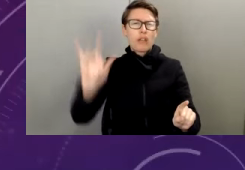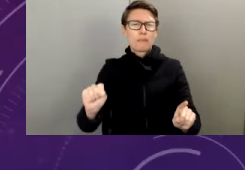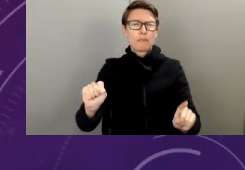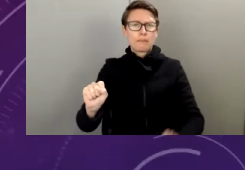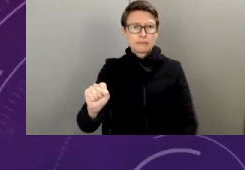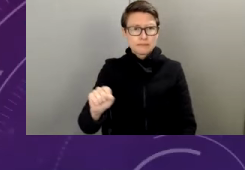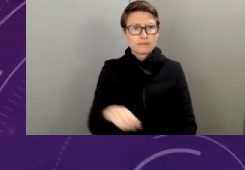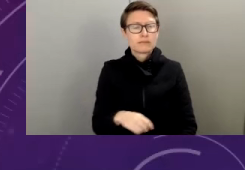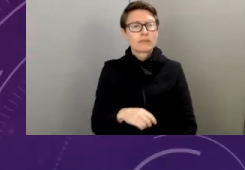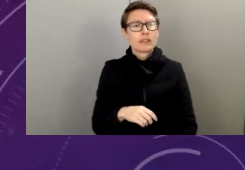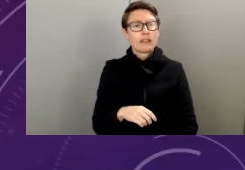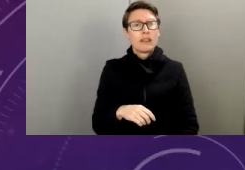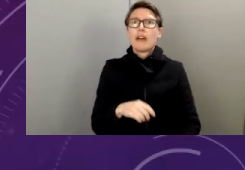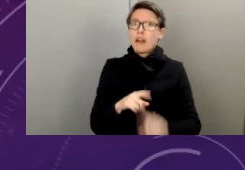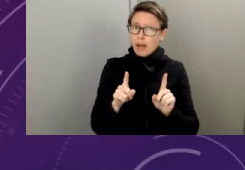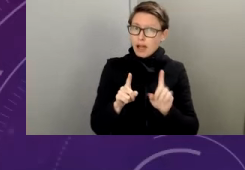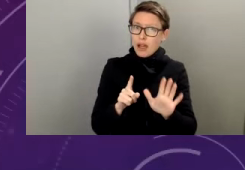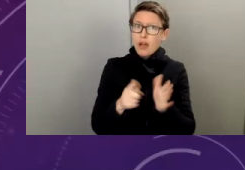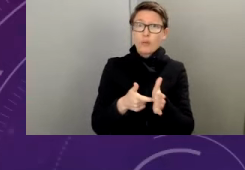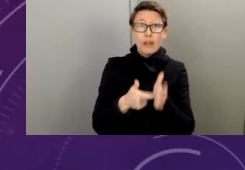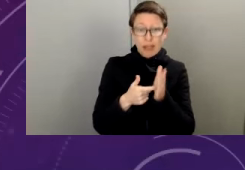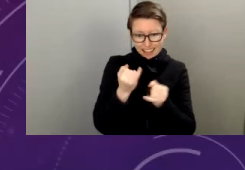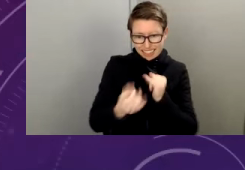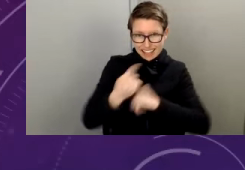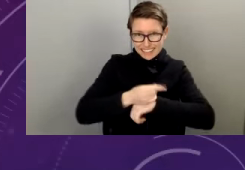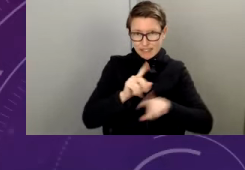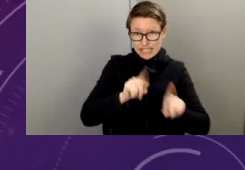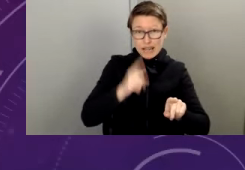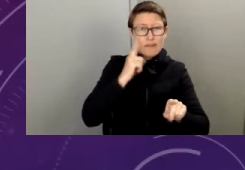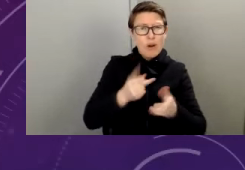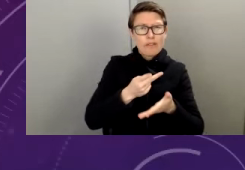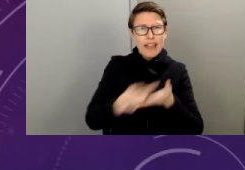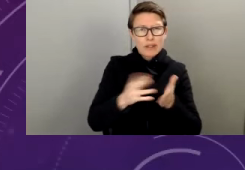of attendance, your rosters should match that too. I'll go over that in a little bit